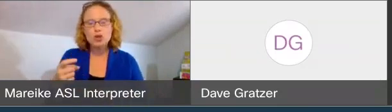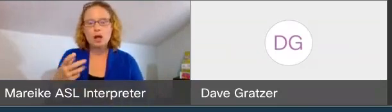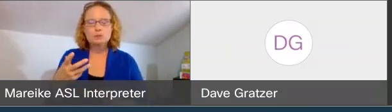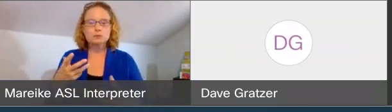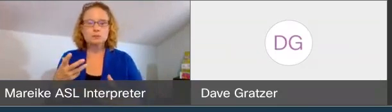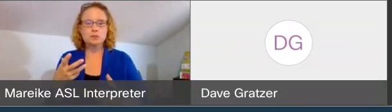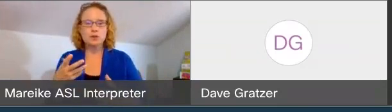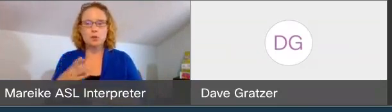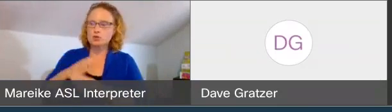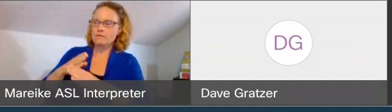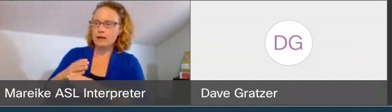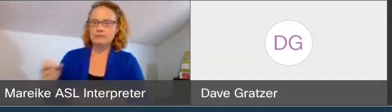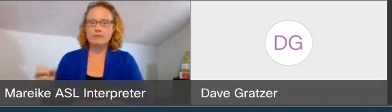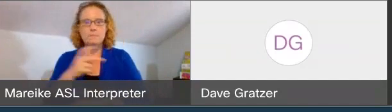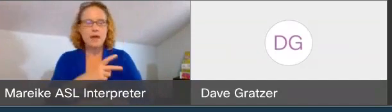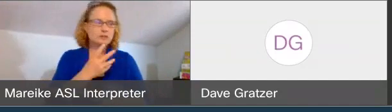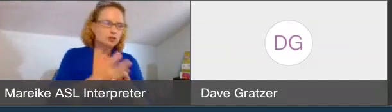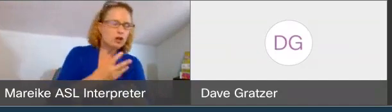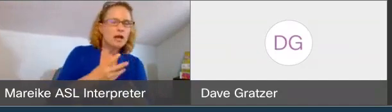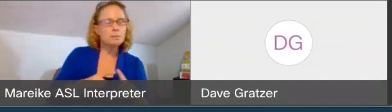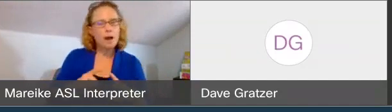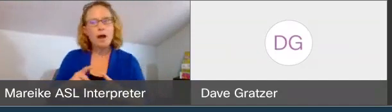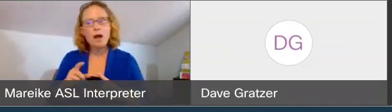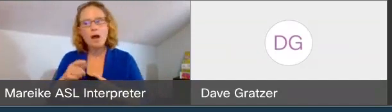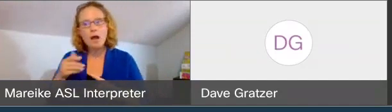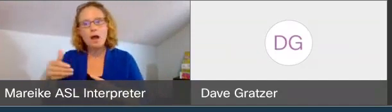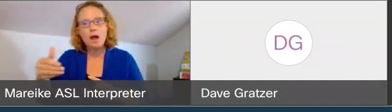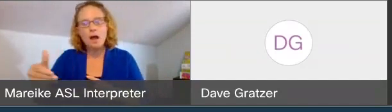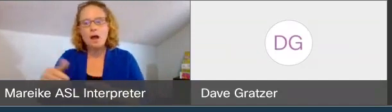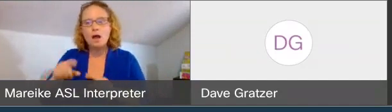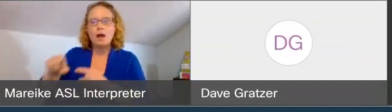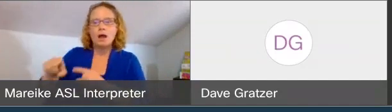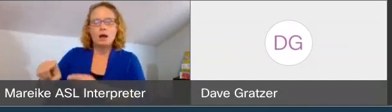them connected to their doctor and keeping them with a roof over their head. But again, looking